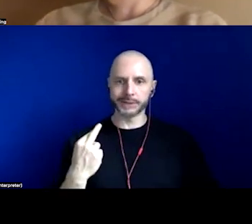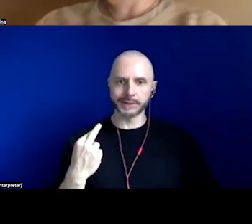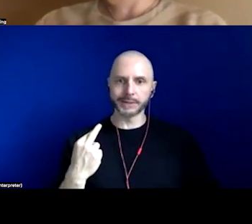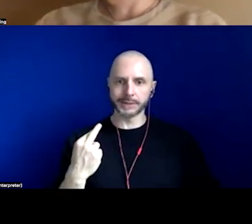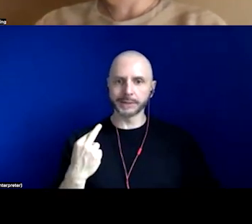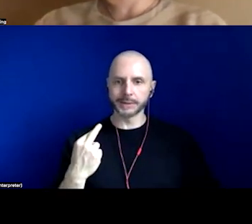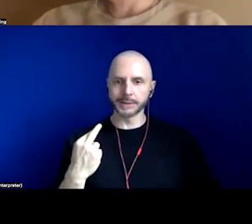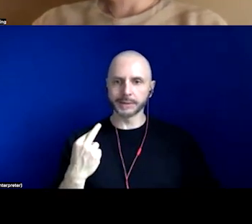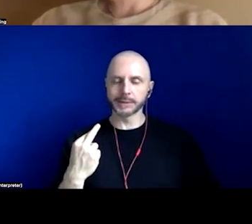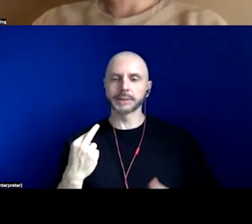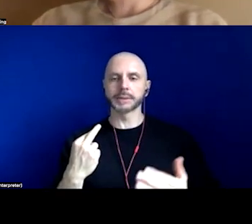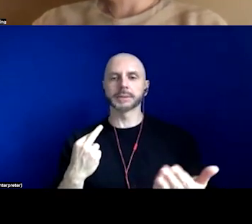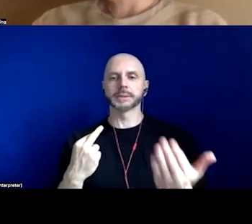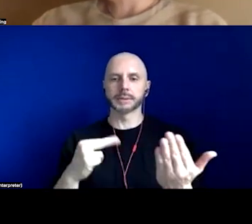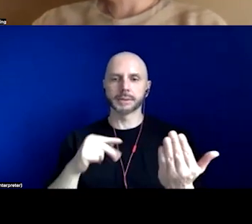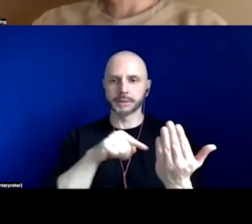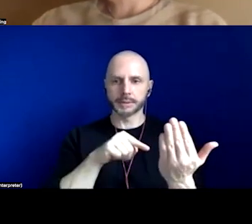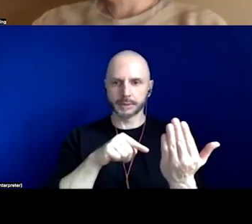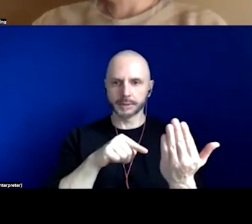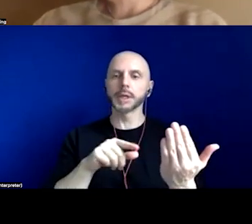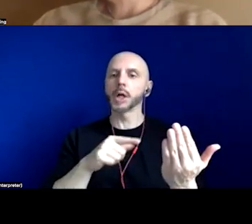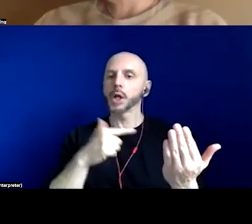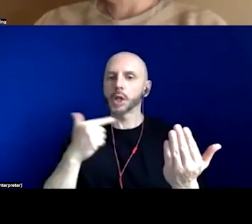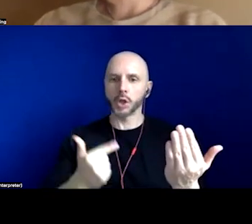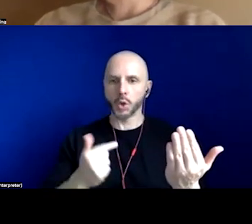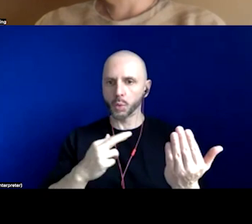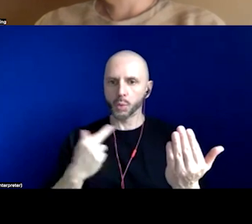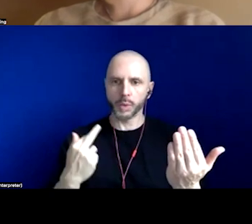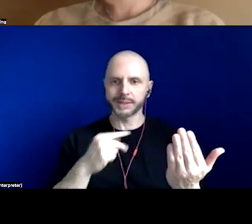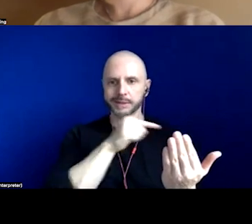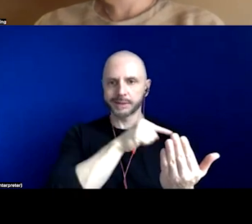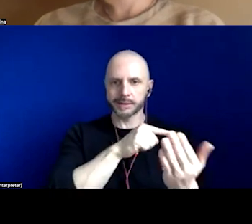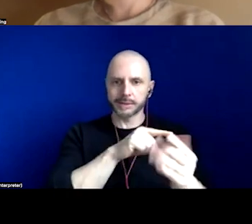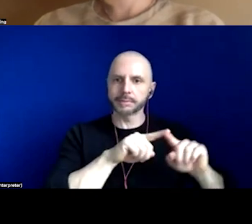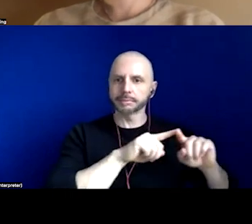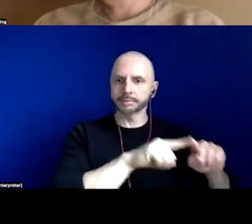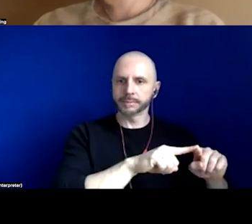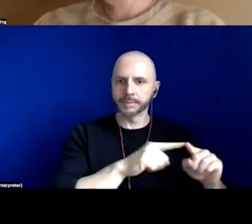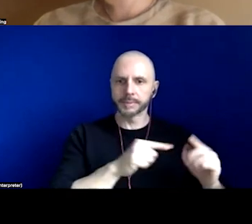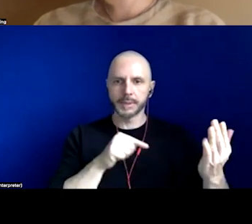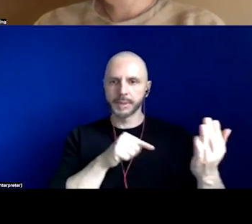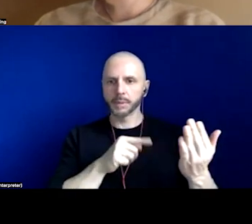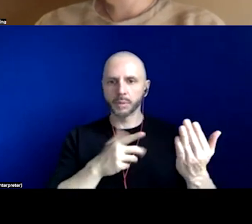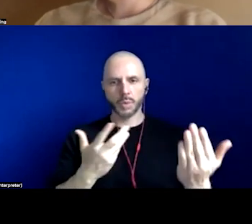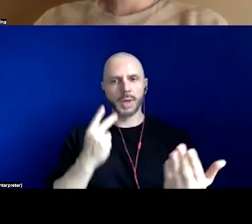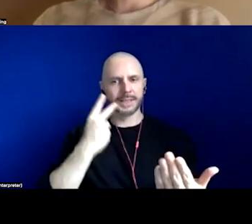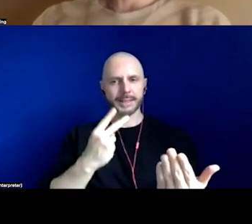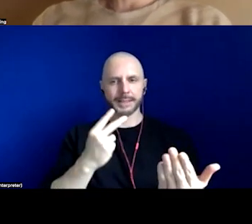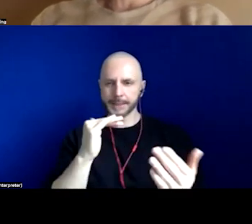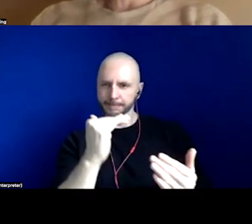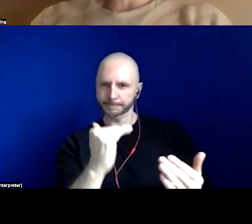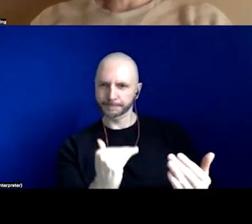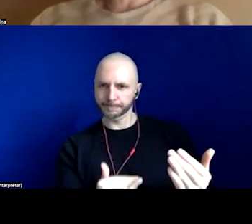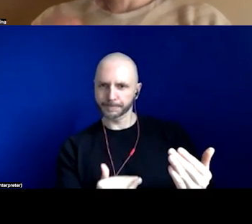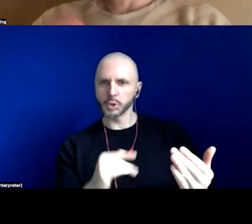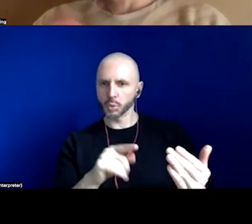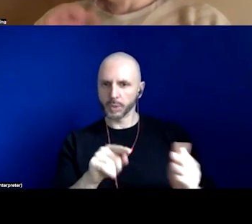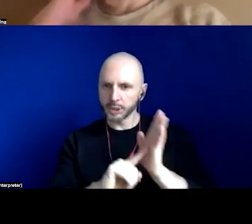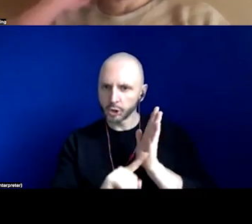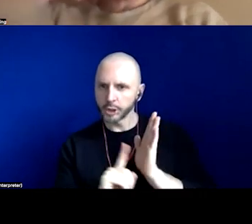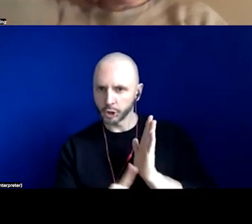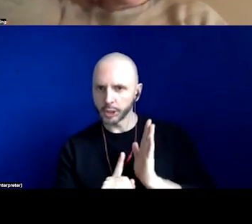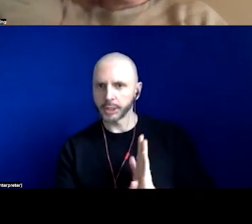content that then are hard to verify. So, the use cases that we focused on at